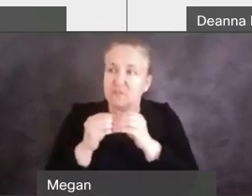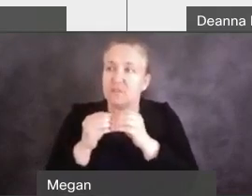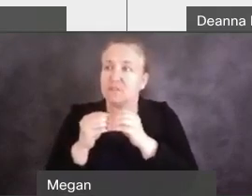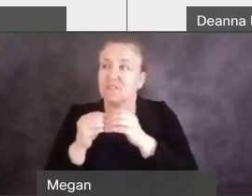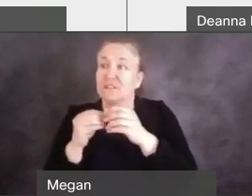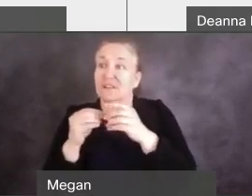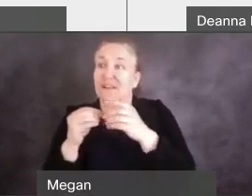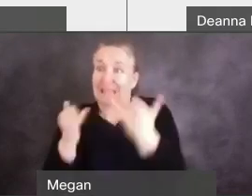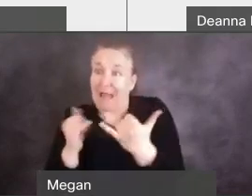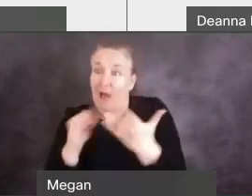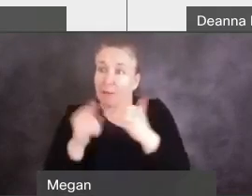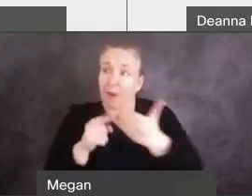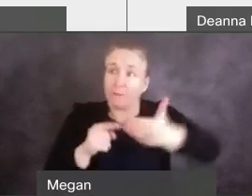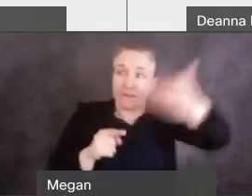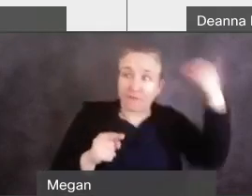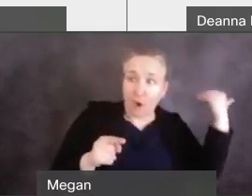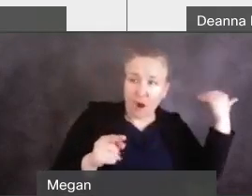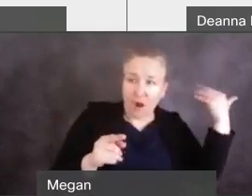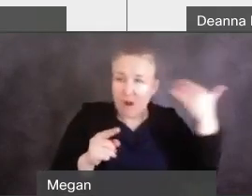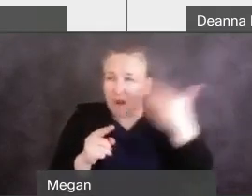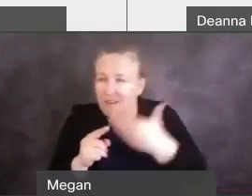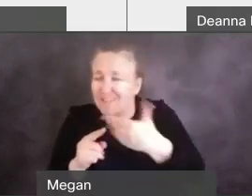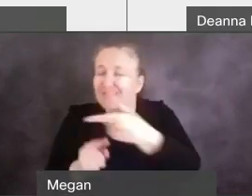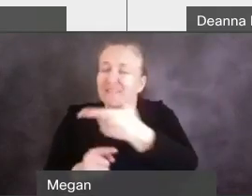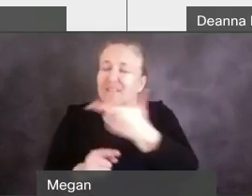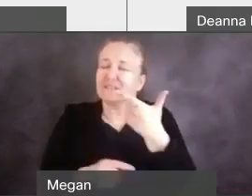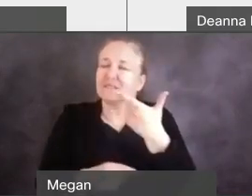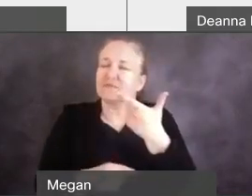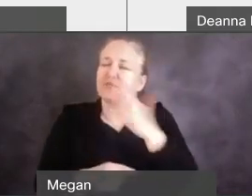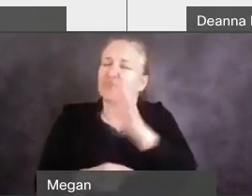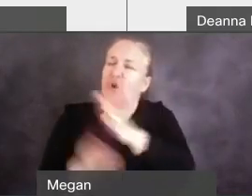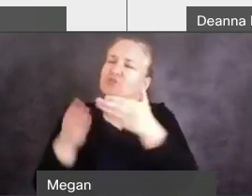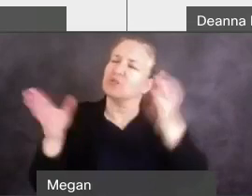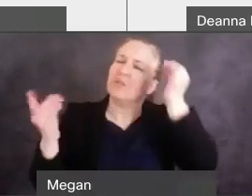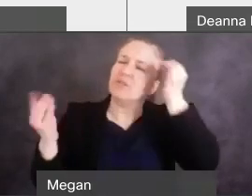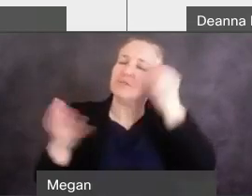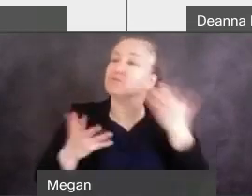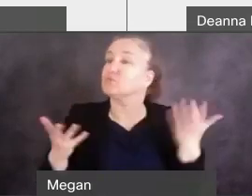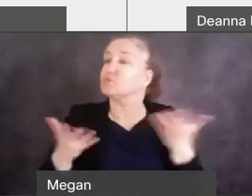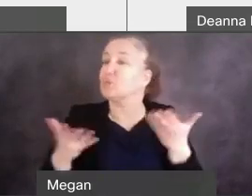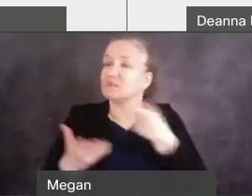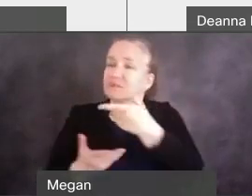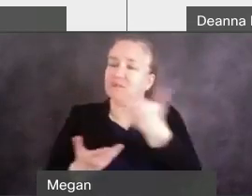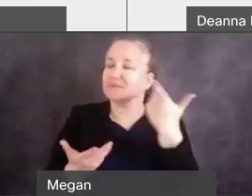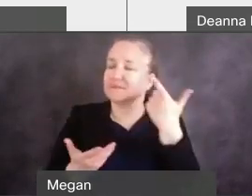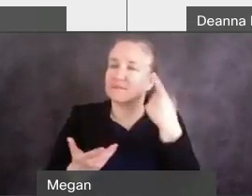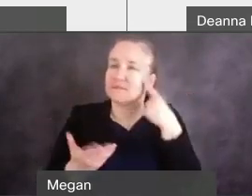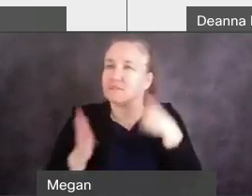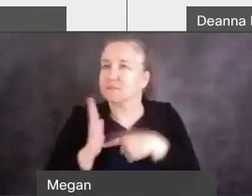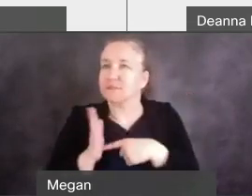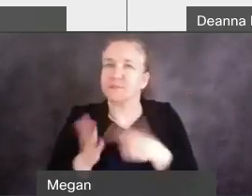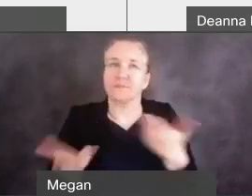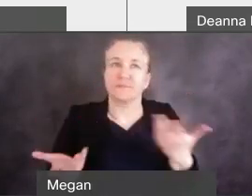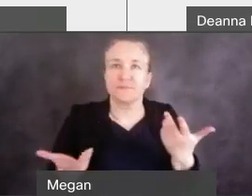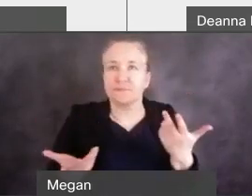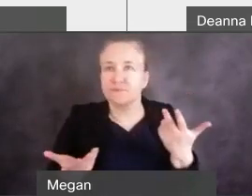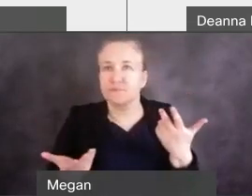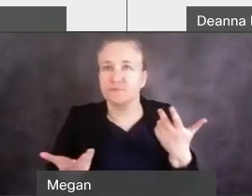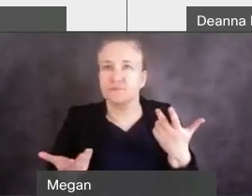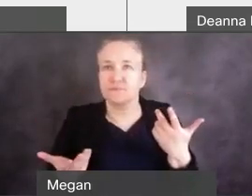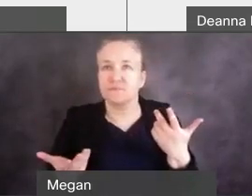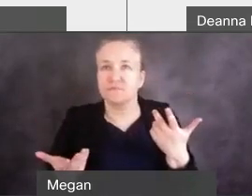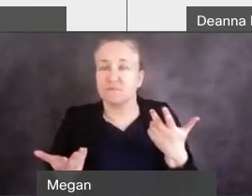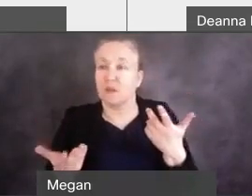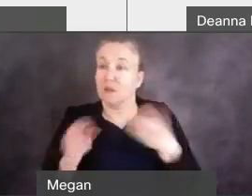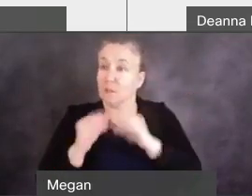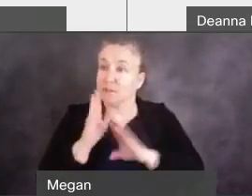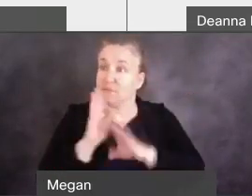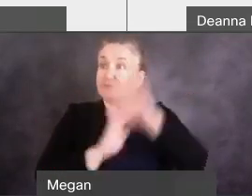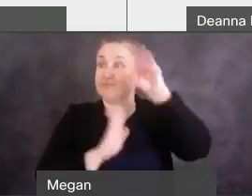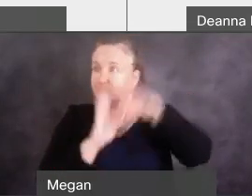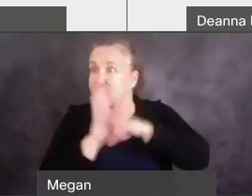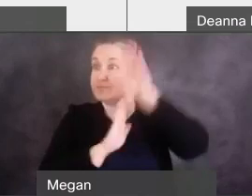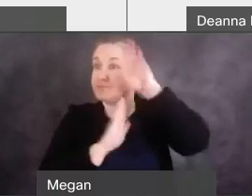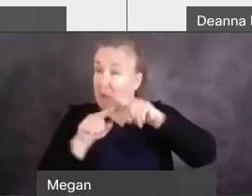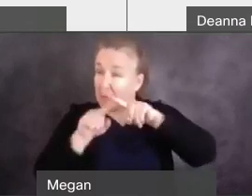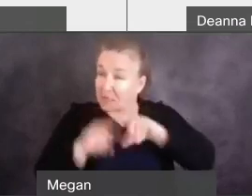just kind of your general thoughts as far as is this seasonal? What you expect